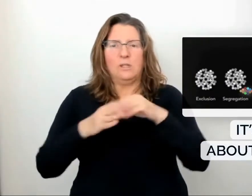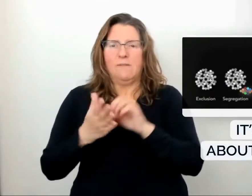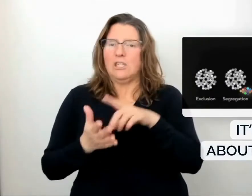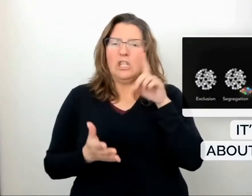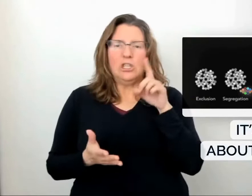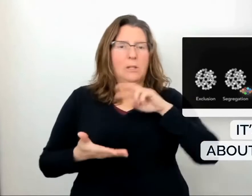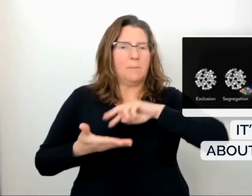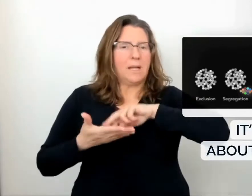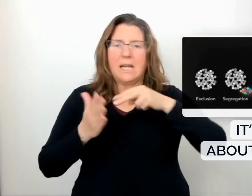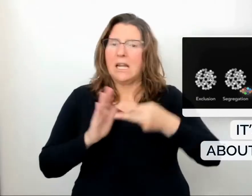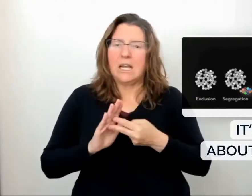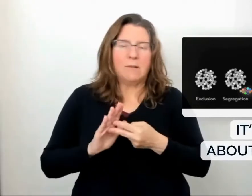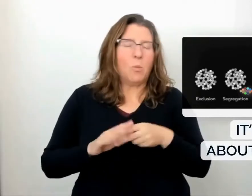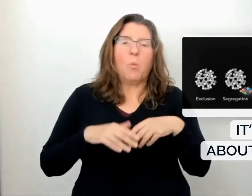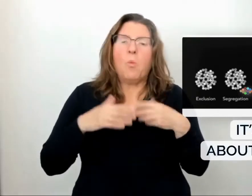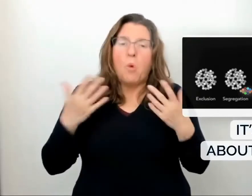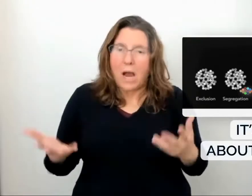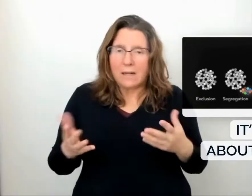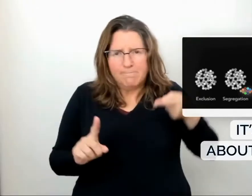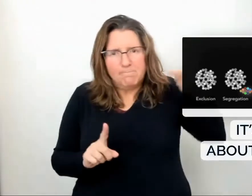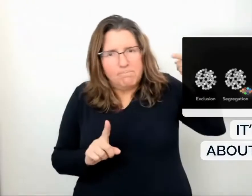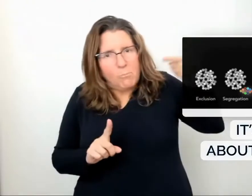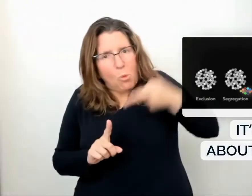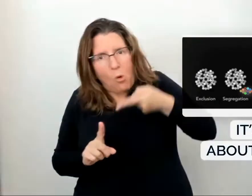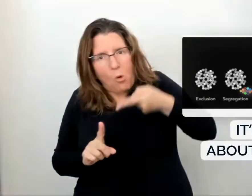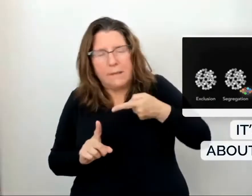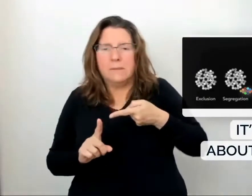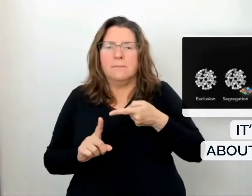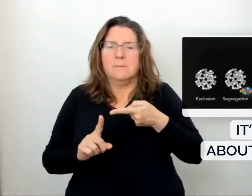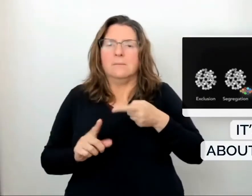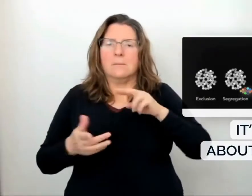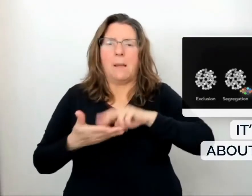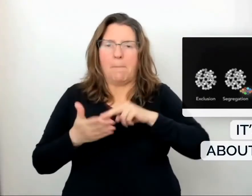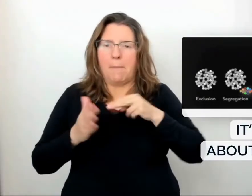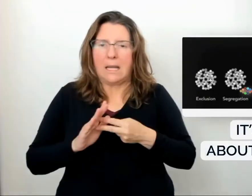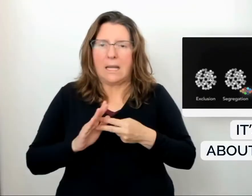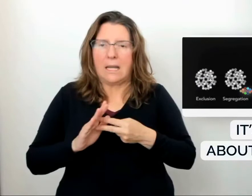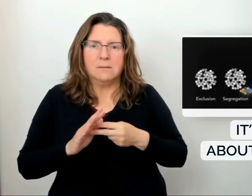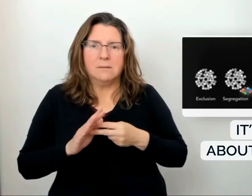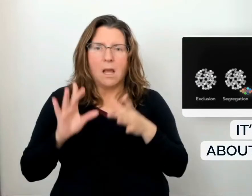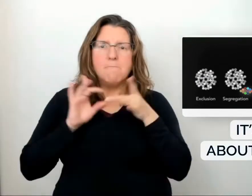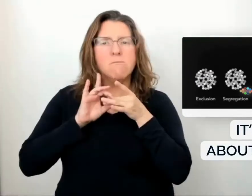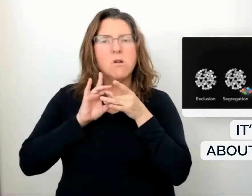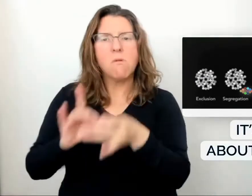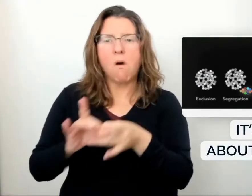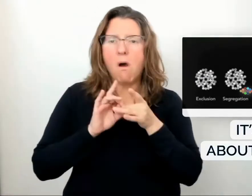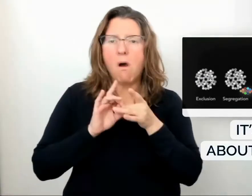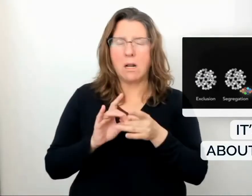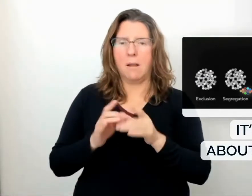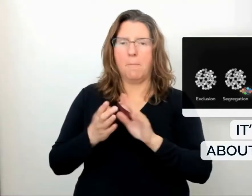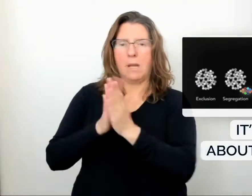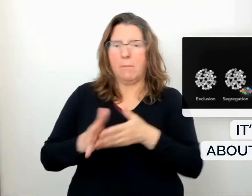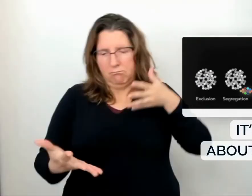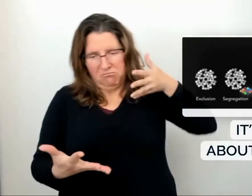Inclusive education hinges on . . . belonging!